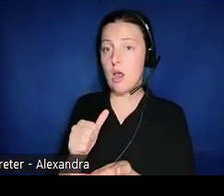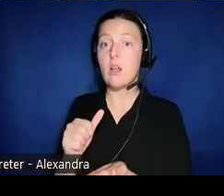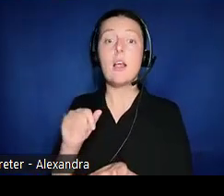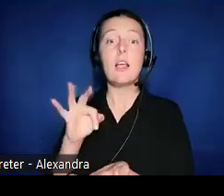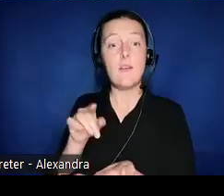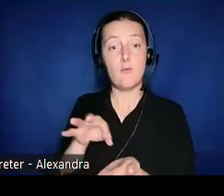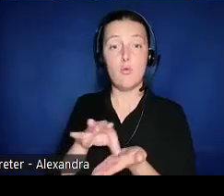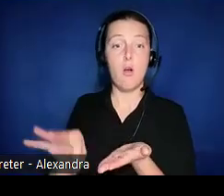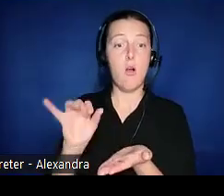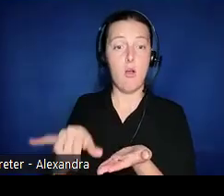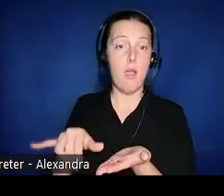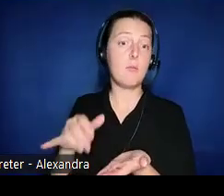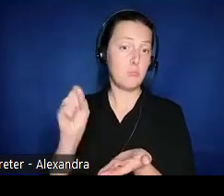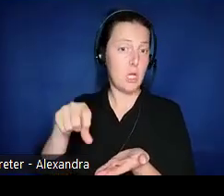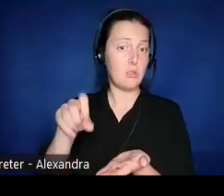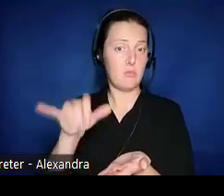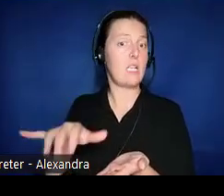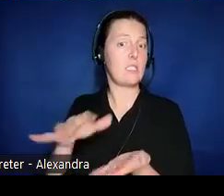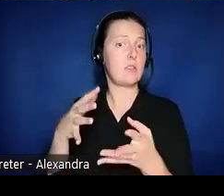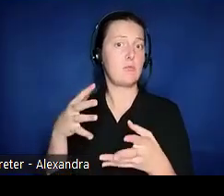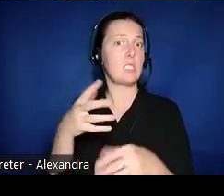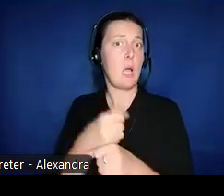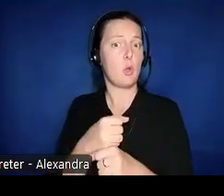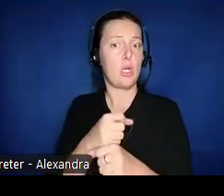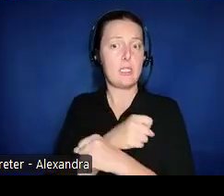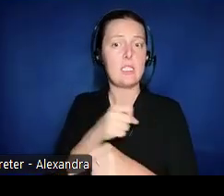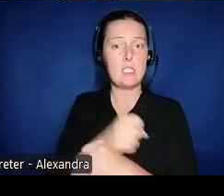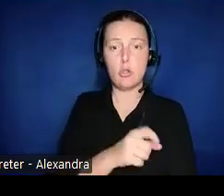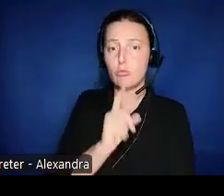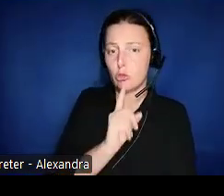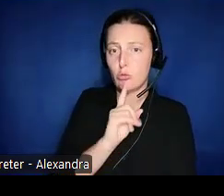then then you do get that kind of data analysis but if your question is would there be anything